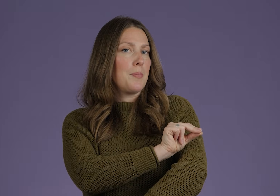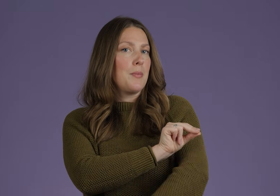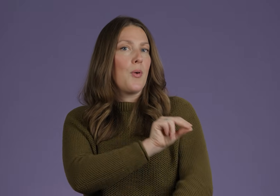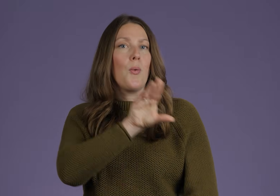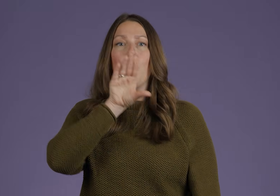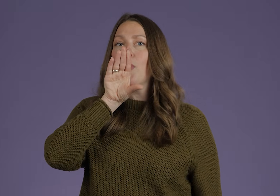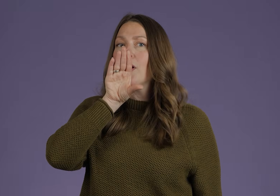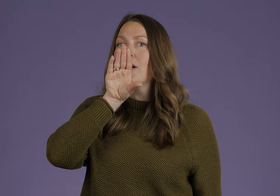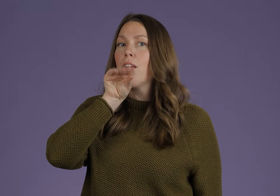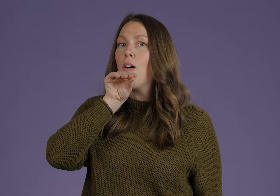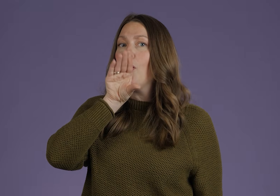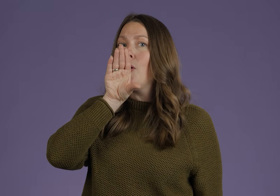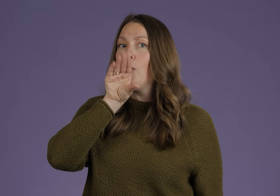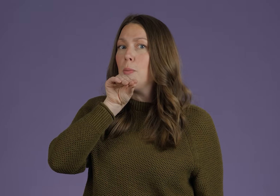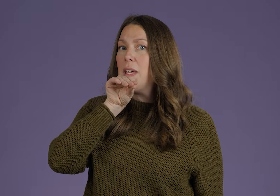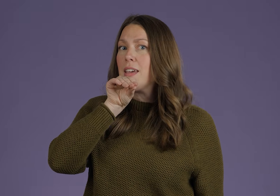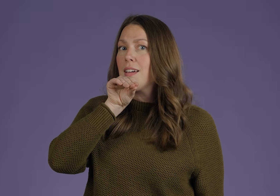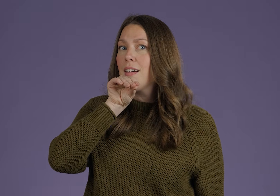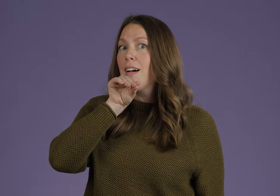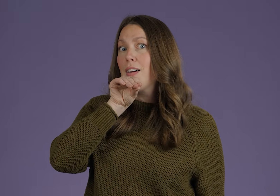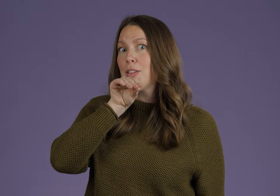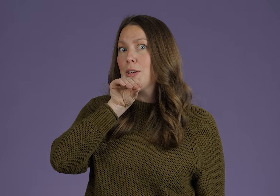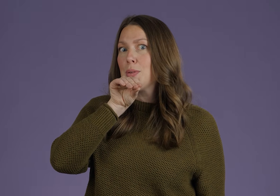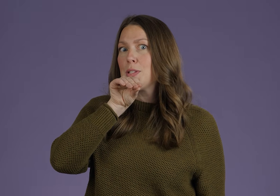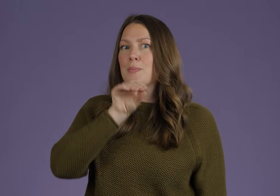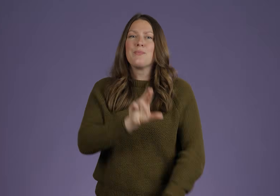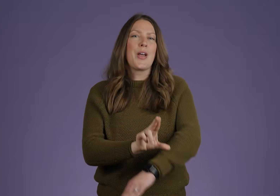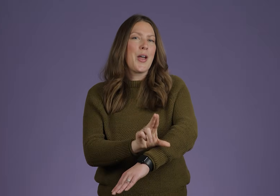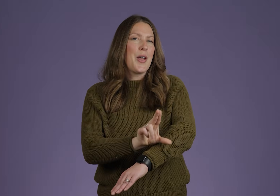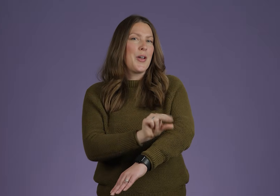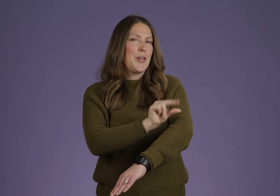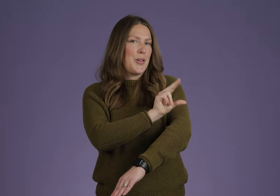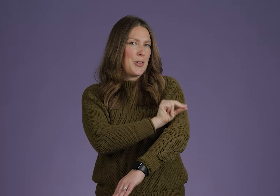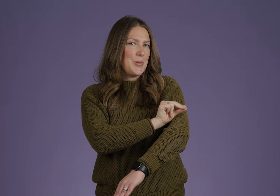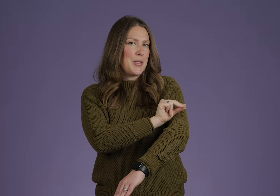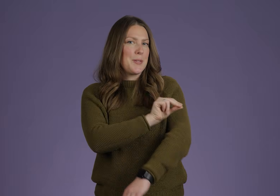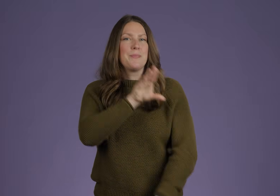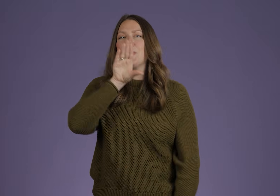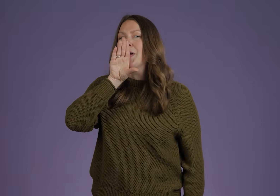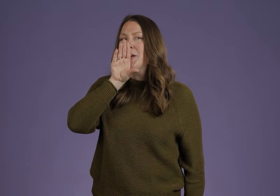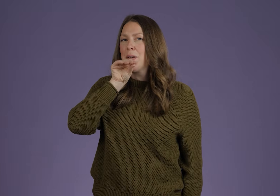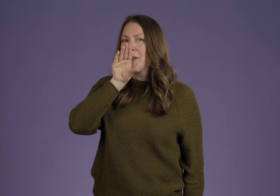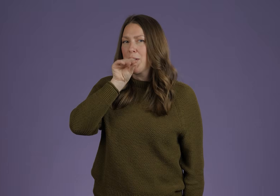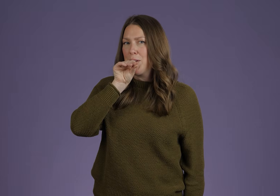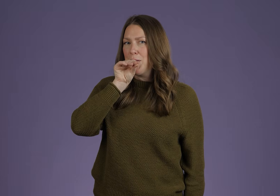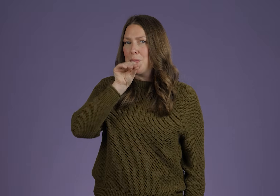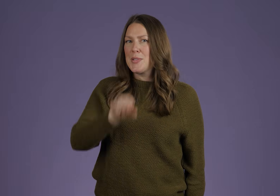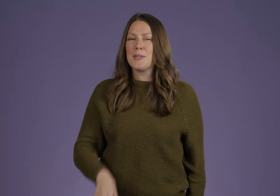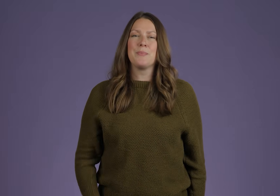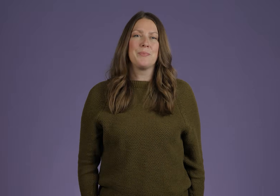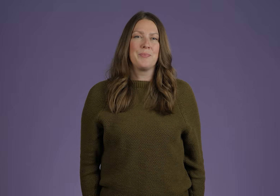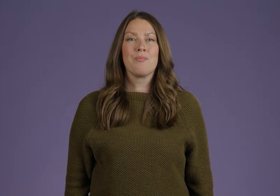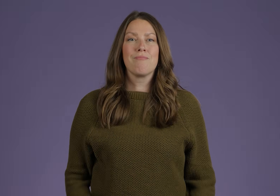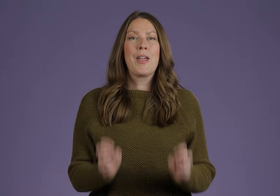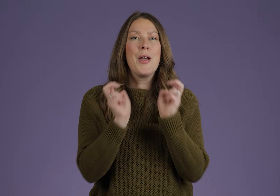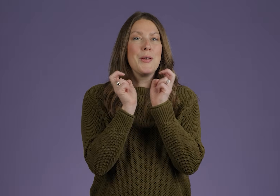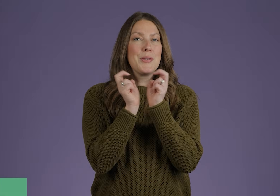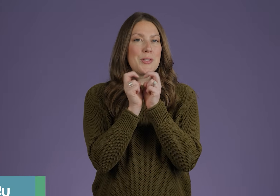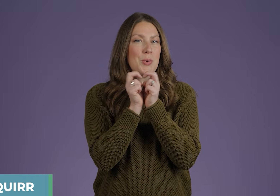arm or a whole beak of the goose. Goose.